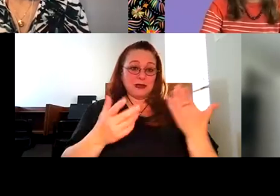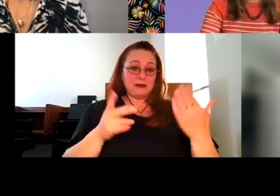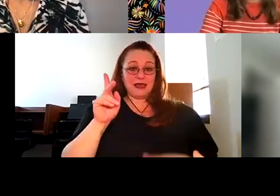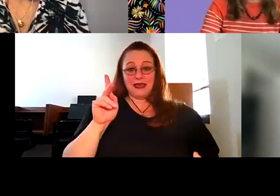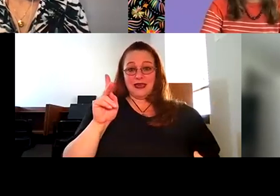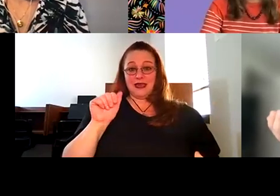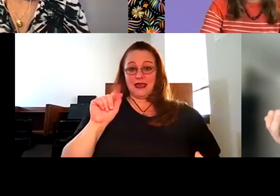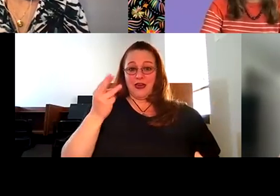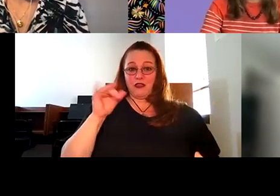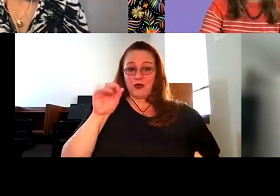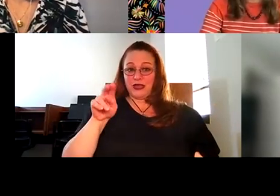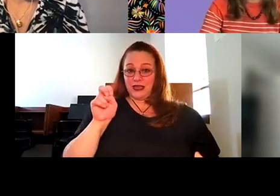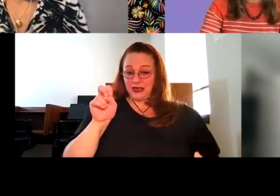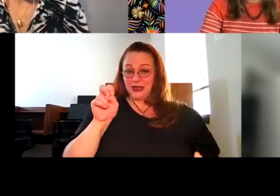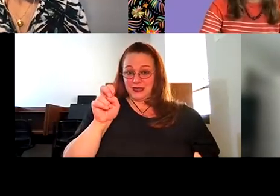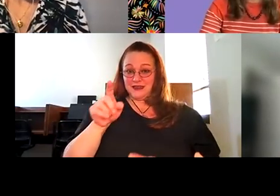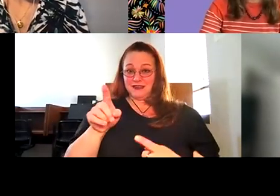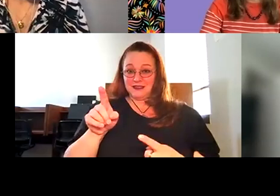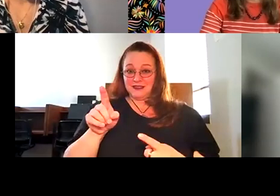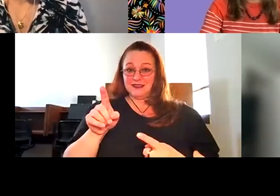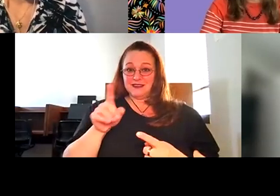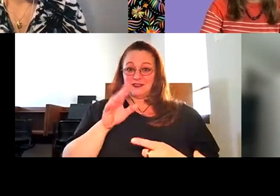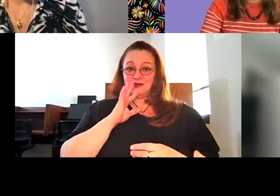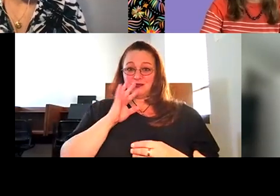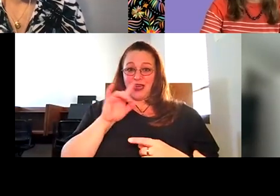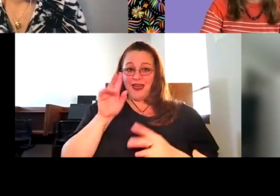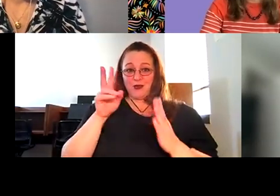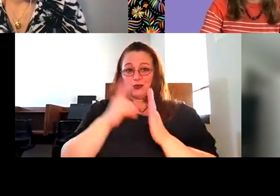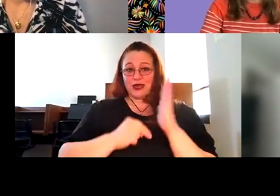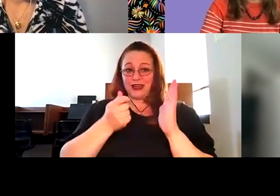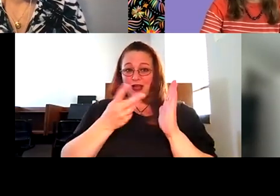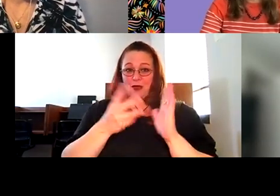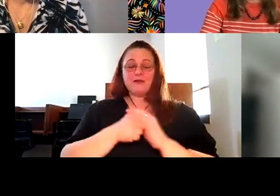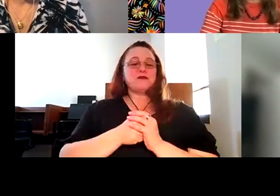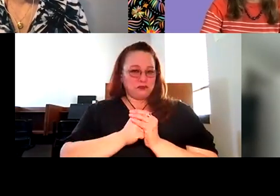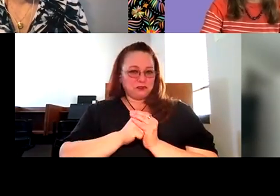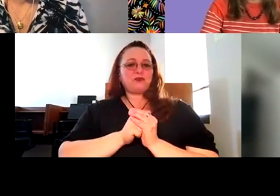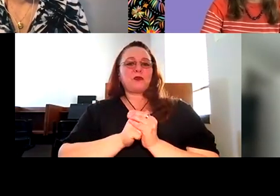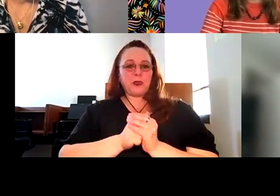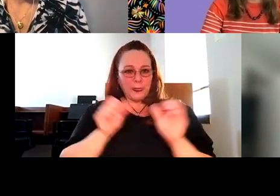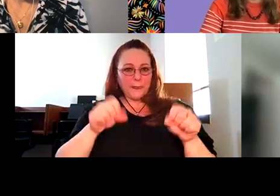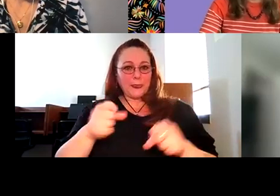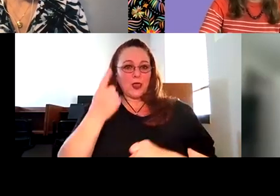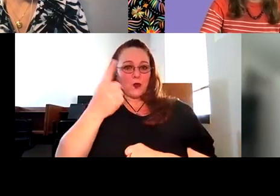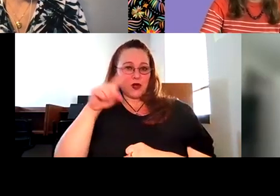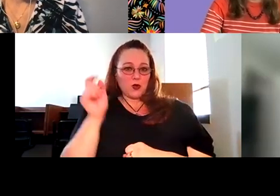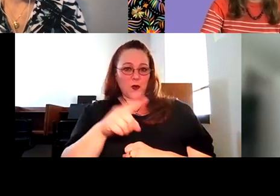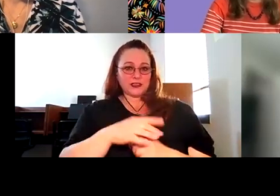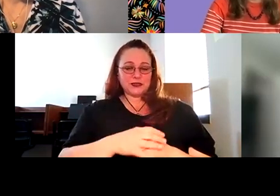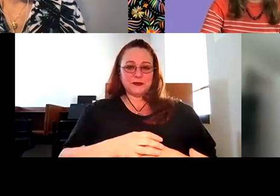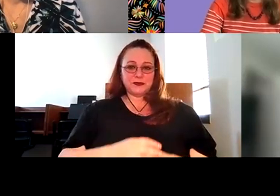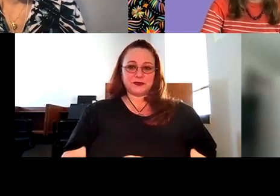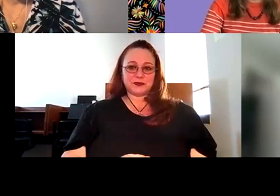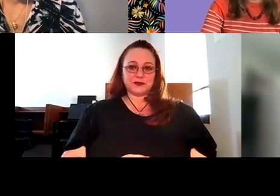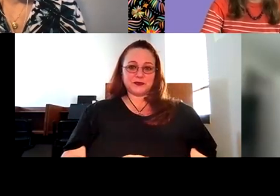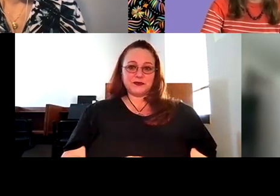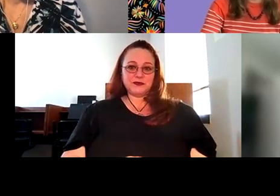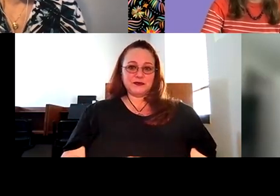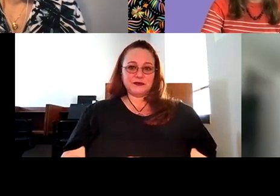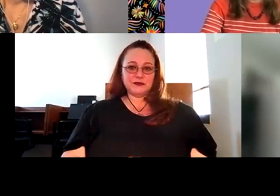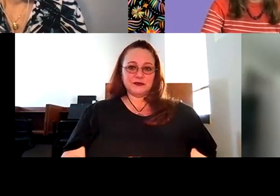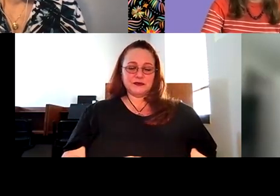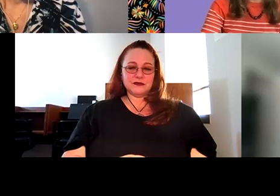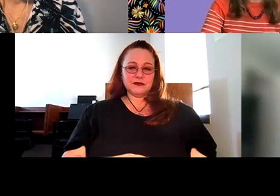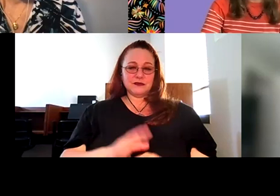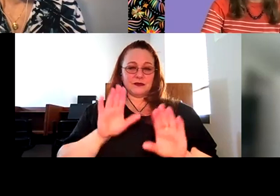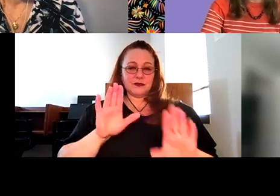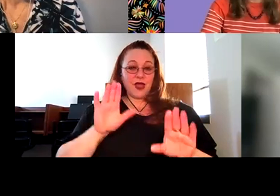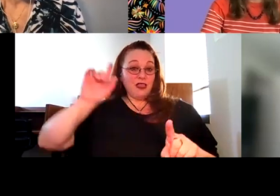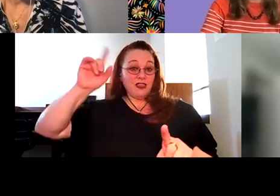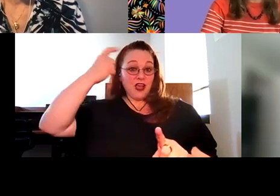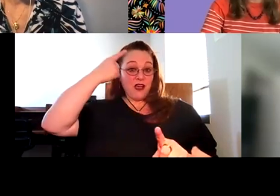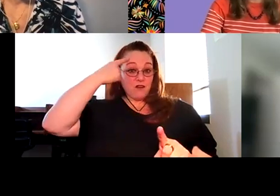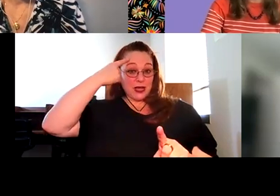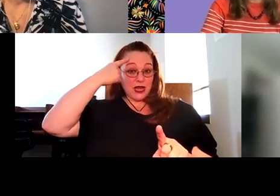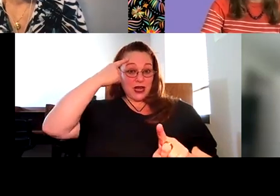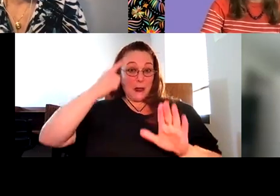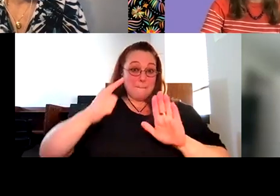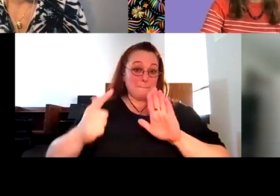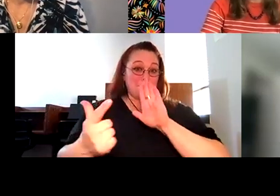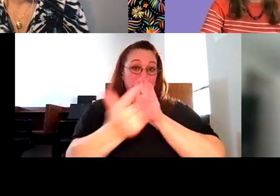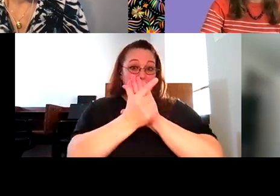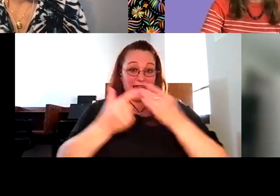Katherine Michel: uh uplift a couple of questions.